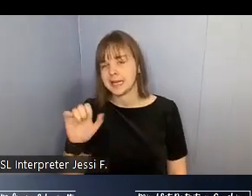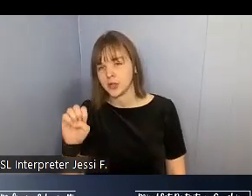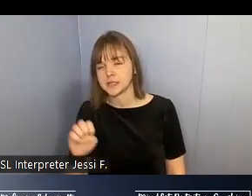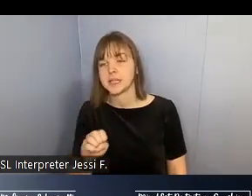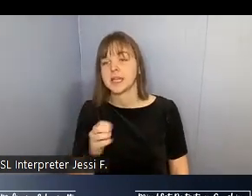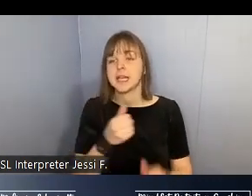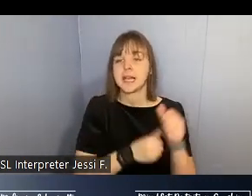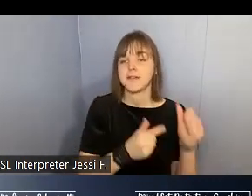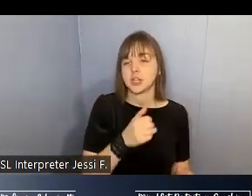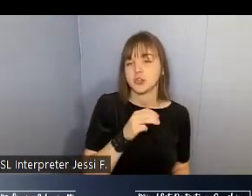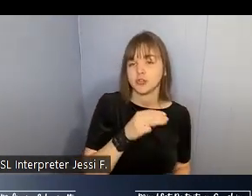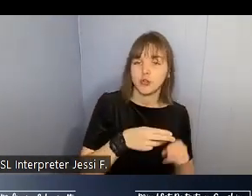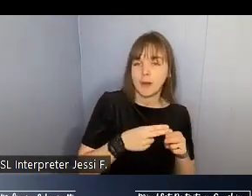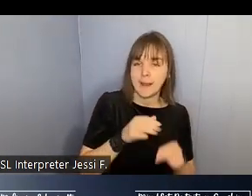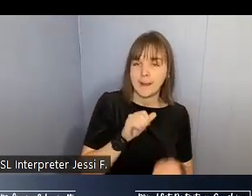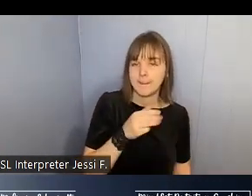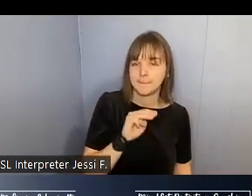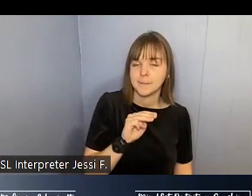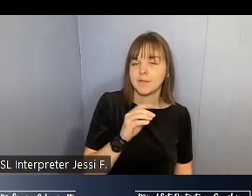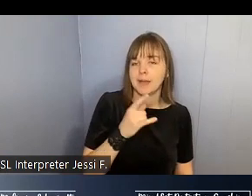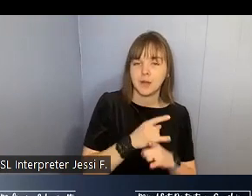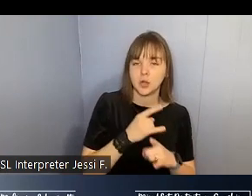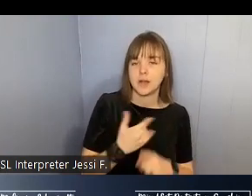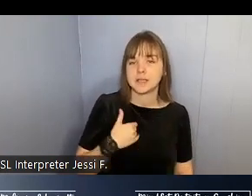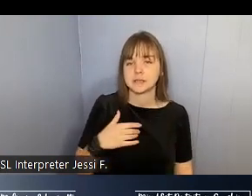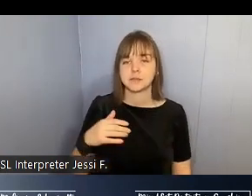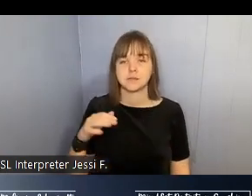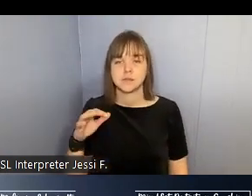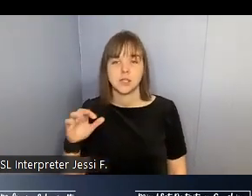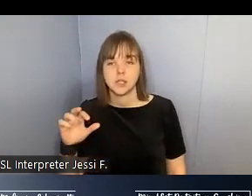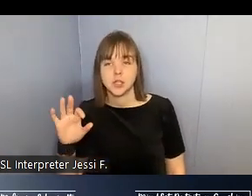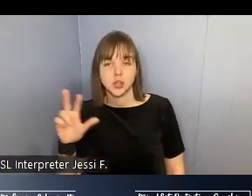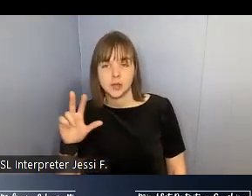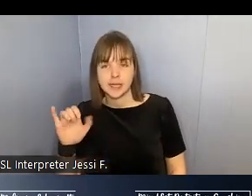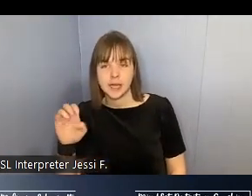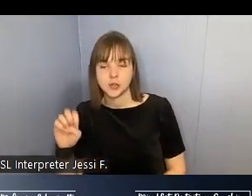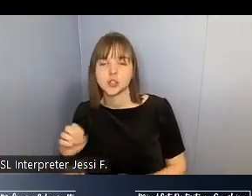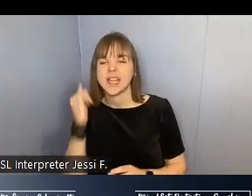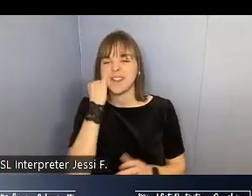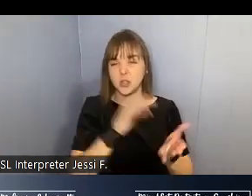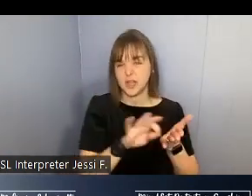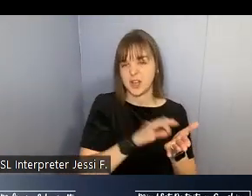So everything we eat comes with calories. So if you're counting macros, you are, by default, counting calories. I count macros.